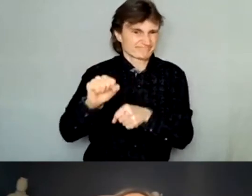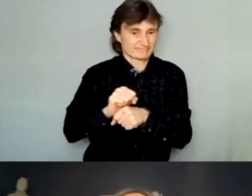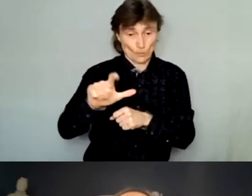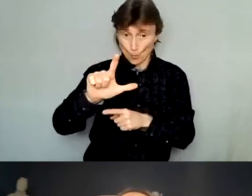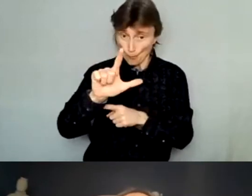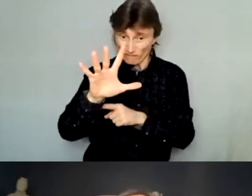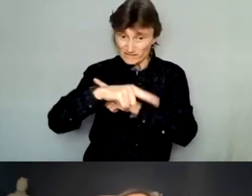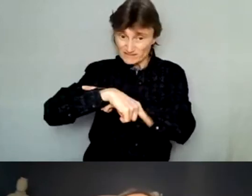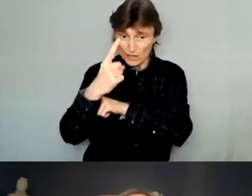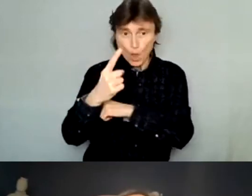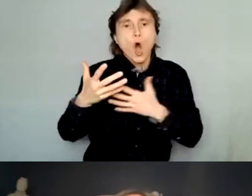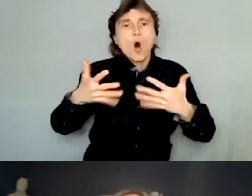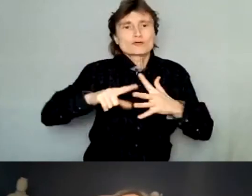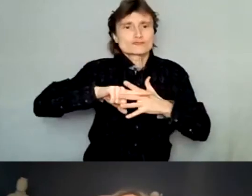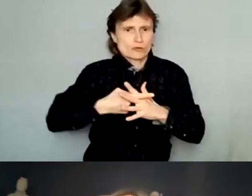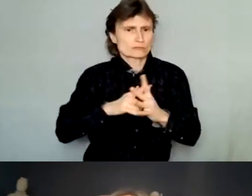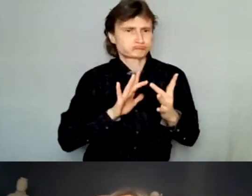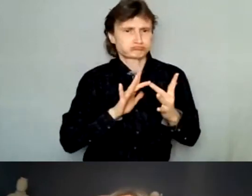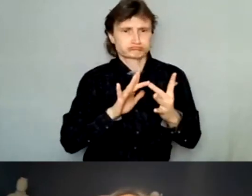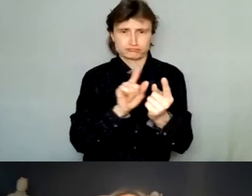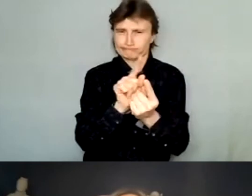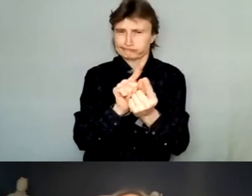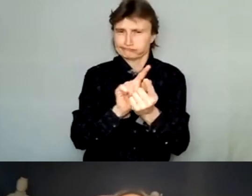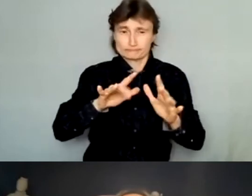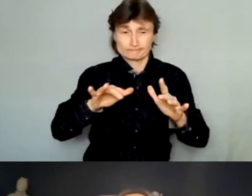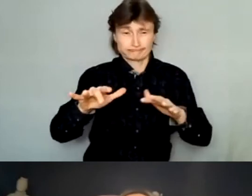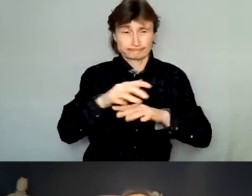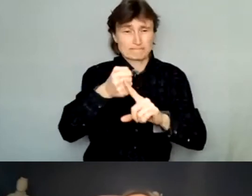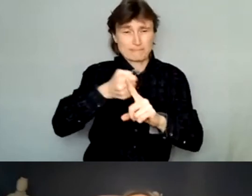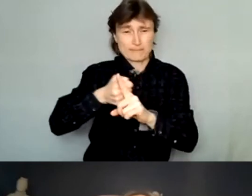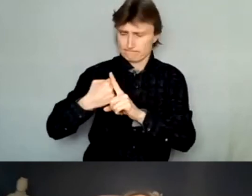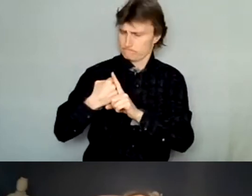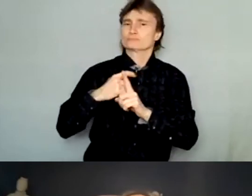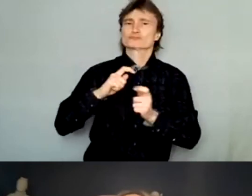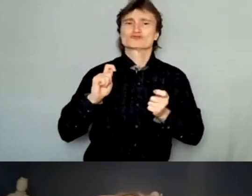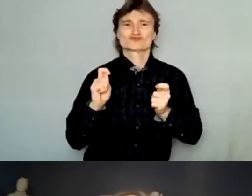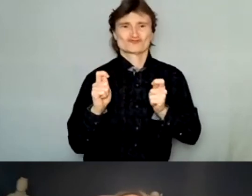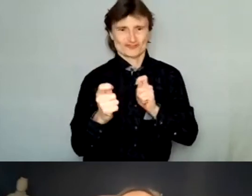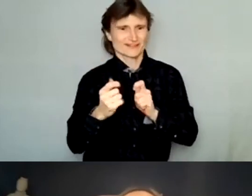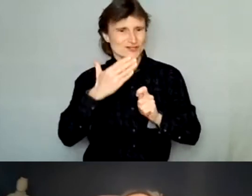wonderful impact in our work here. So please, over to you Brandy.